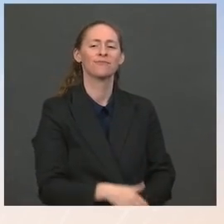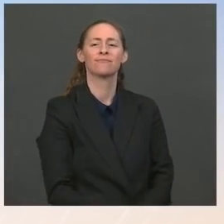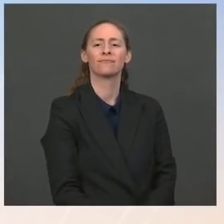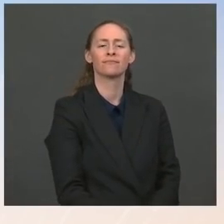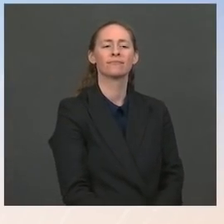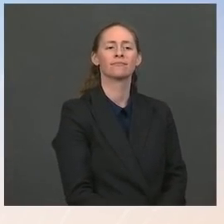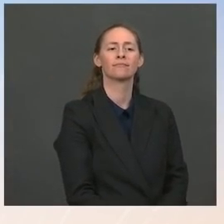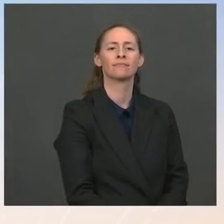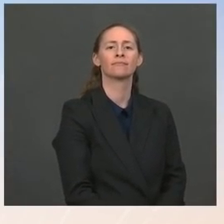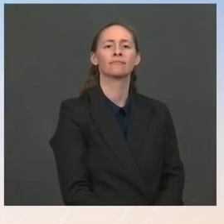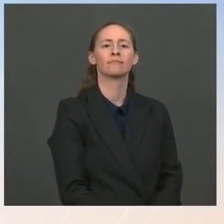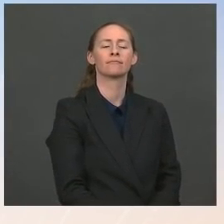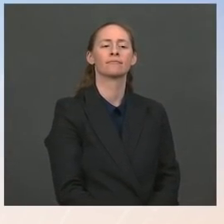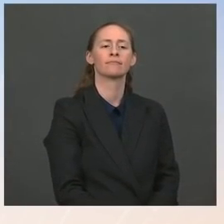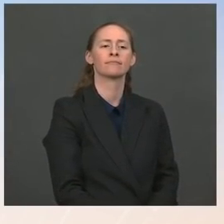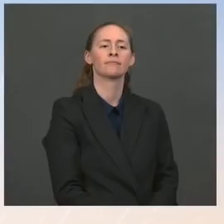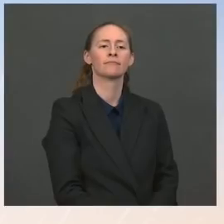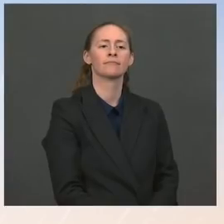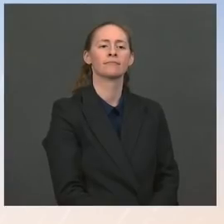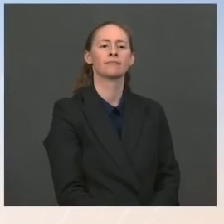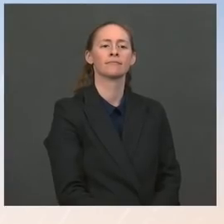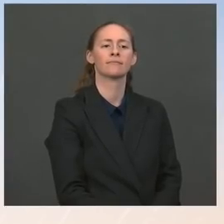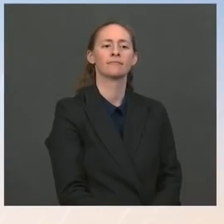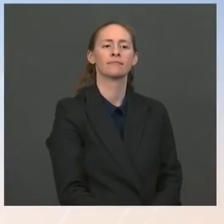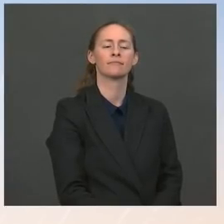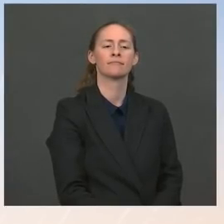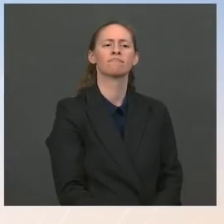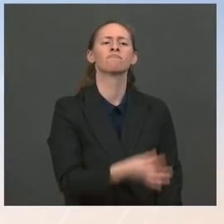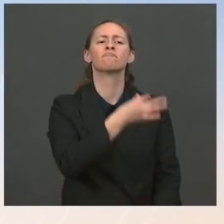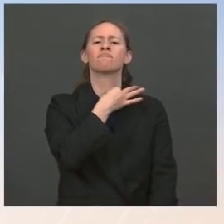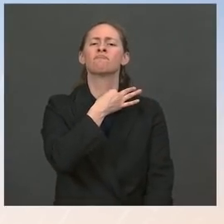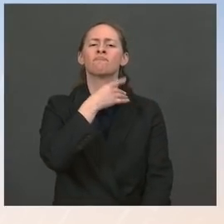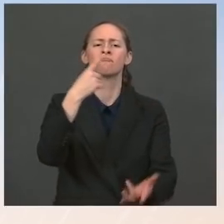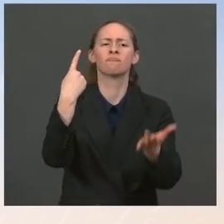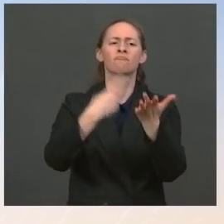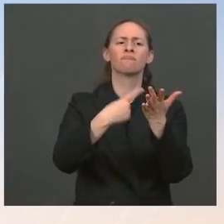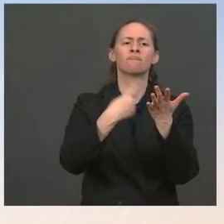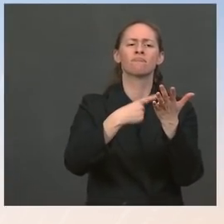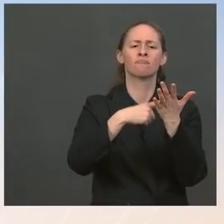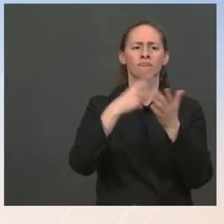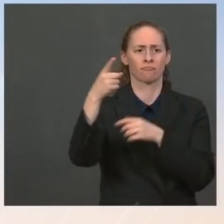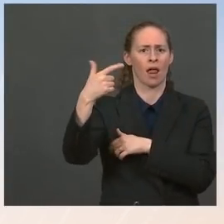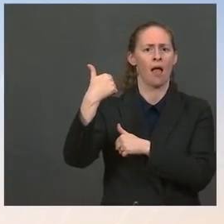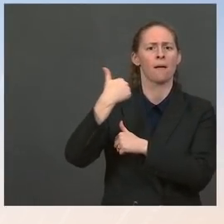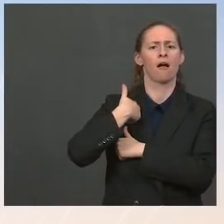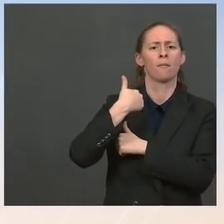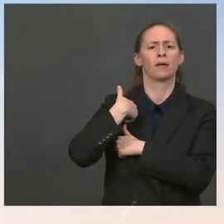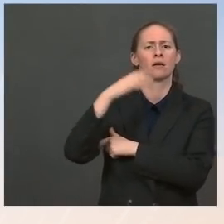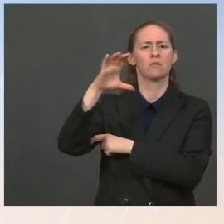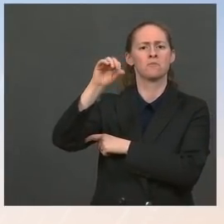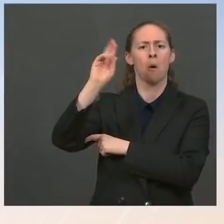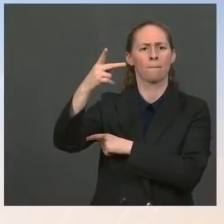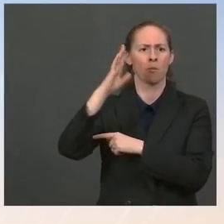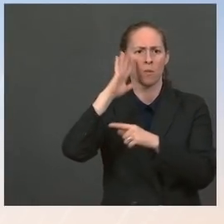just following up on the Line Five thing, you're saying the Army Corps of Engineers is studying -- Ms. Jean-Pierre: Yeah. The Press: -- the prospect of closing it or just studying it ? >> Ms. Jean-Pierre: So I'll -- The Press: I just want to -- >> Ms. Jean-Pierre: Yep.